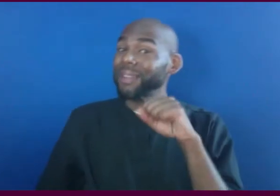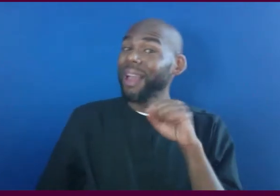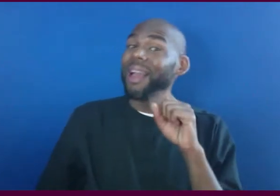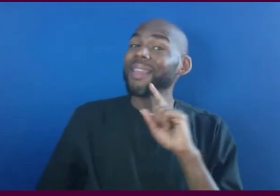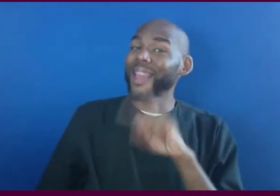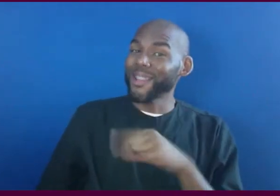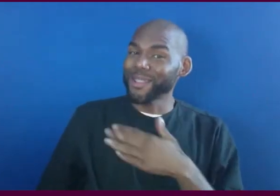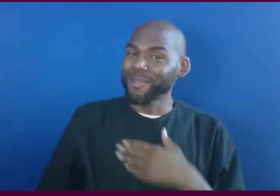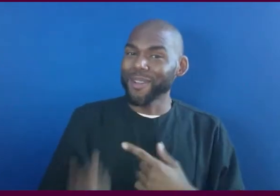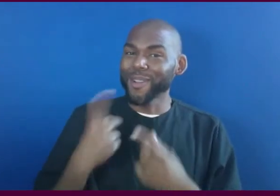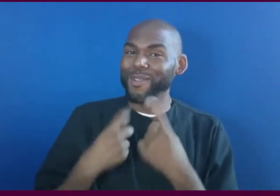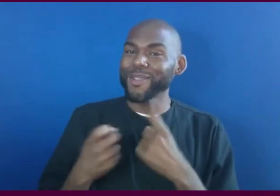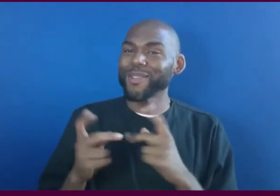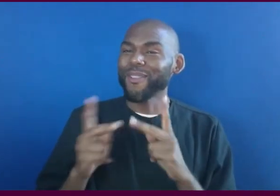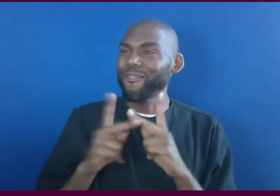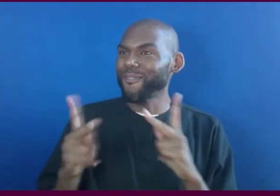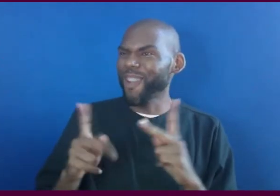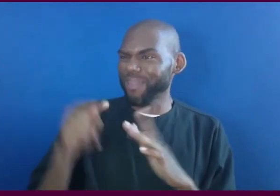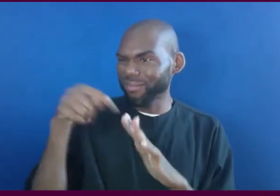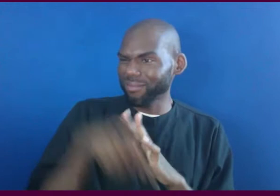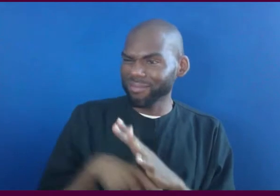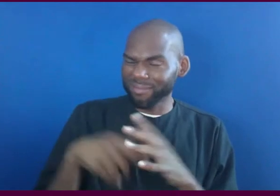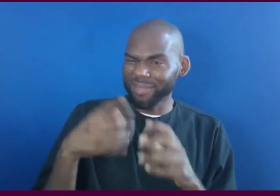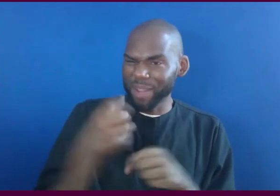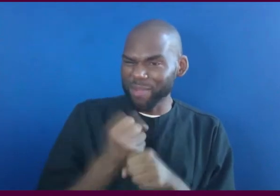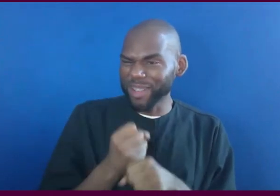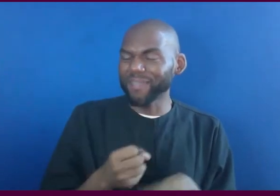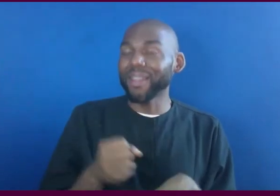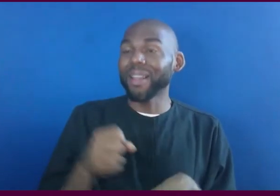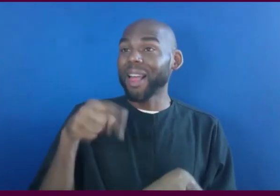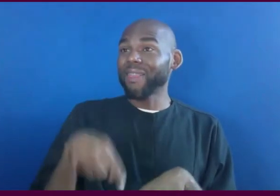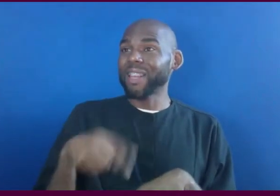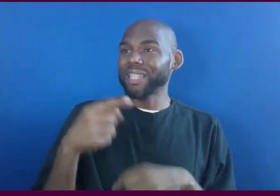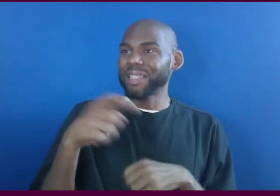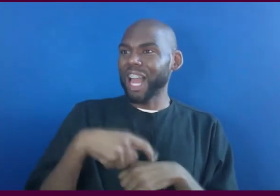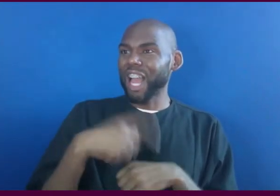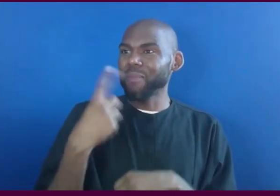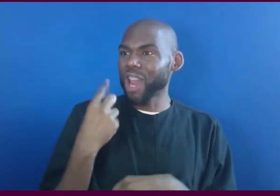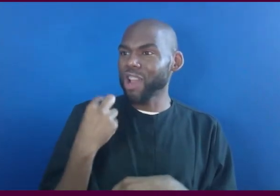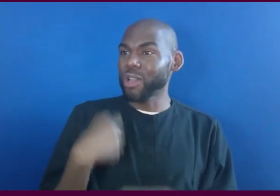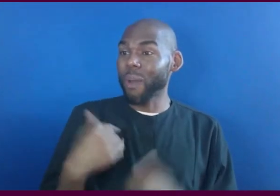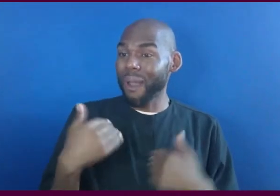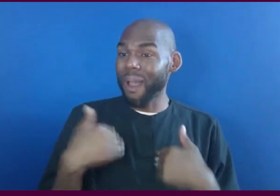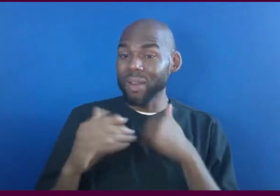That did answer my question very comprehensively. This time, last year, we were really having this conversation.